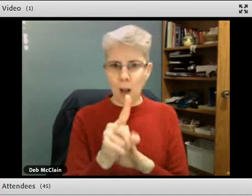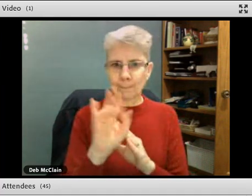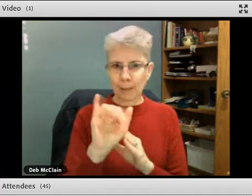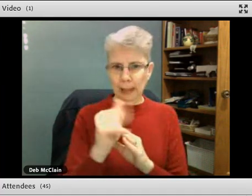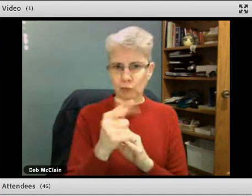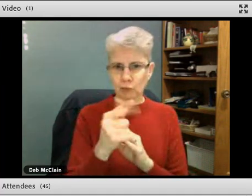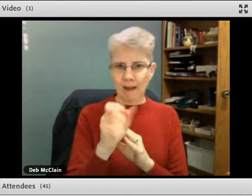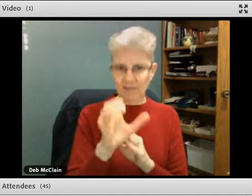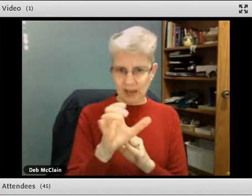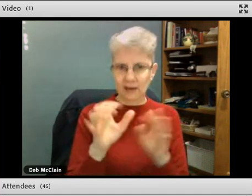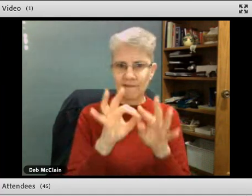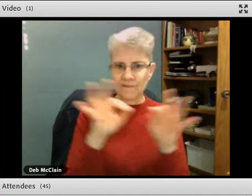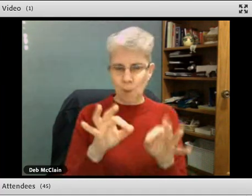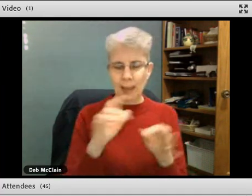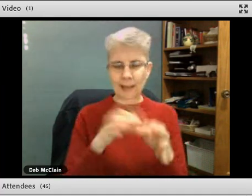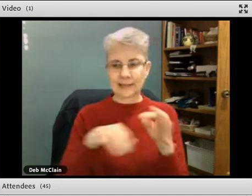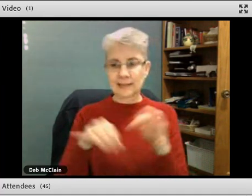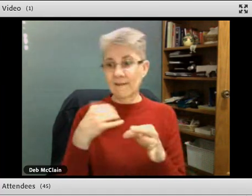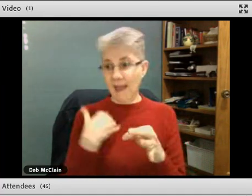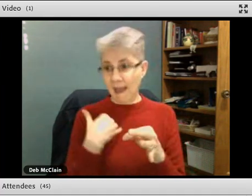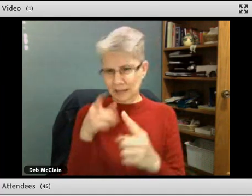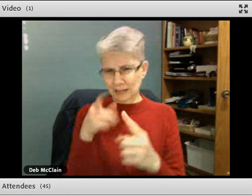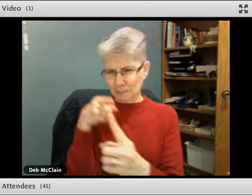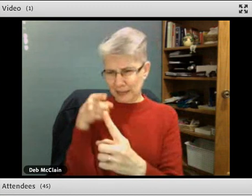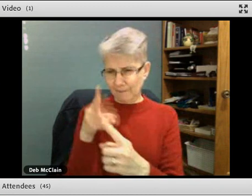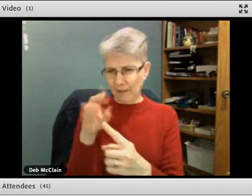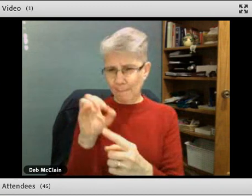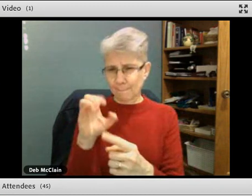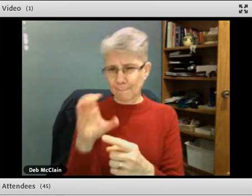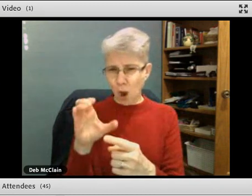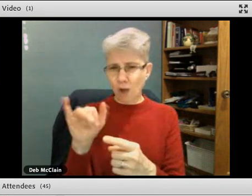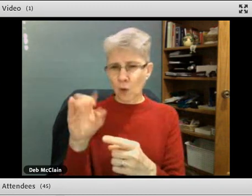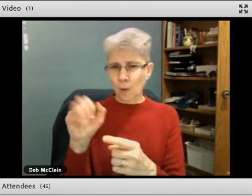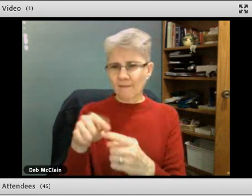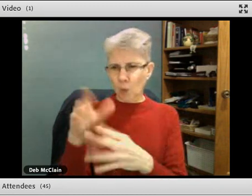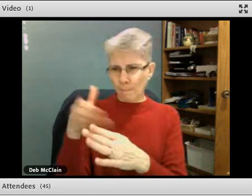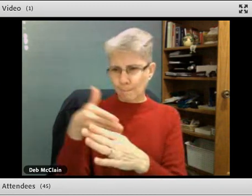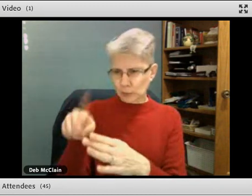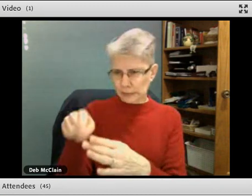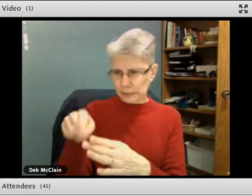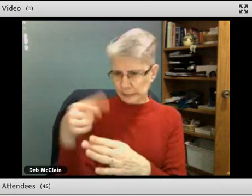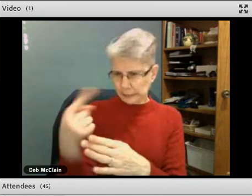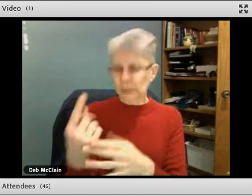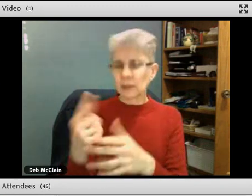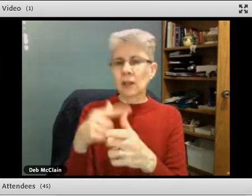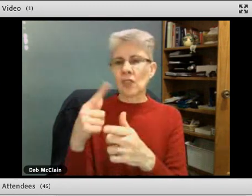So, instead of having a specific MARC format for music scores, you just had all of the information